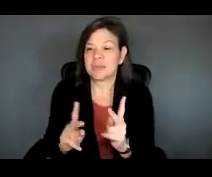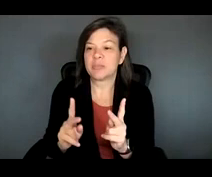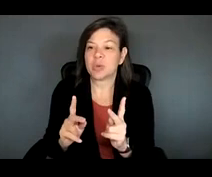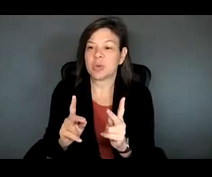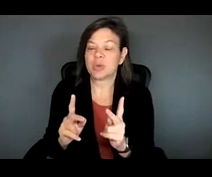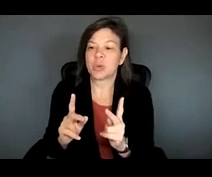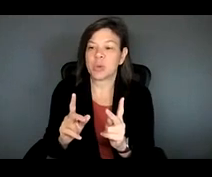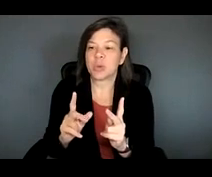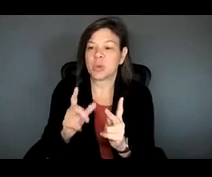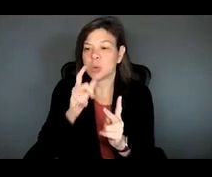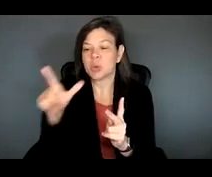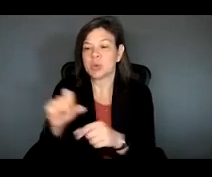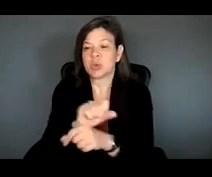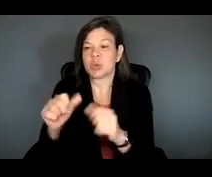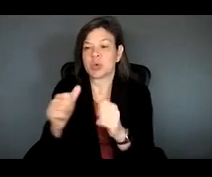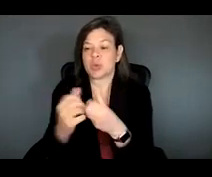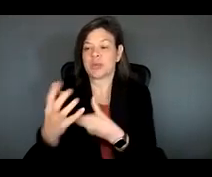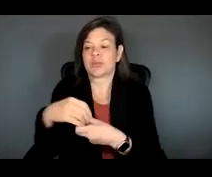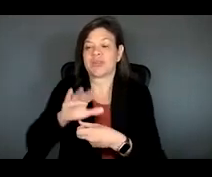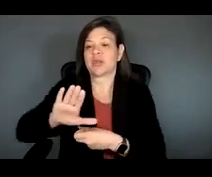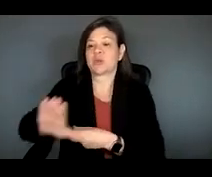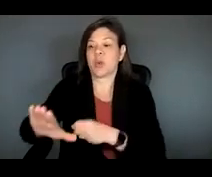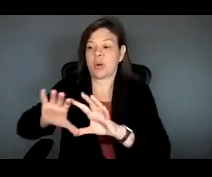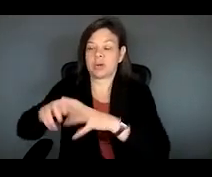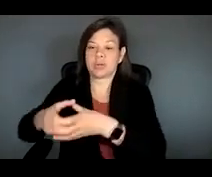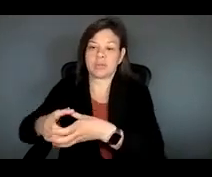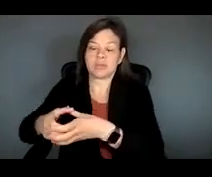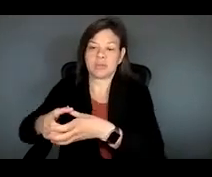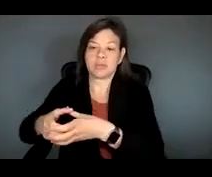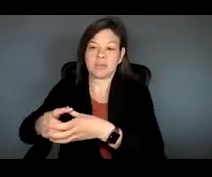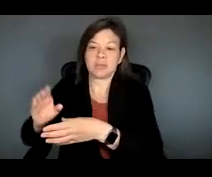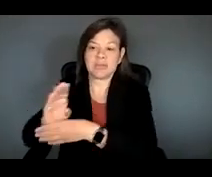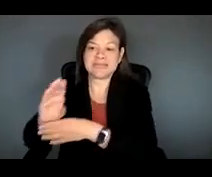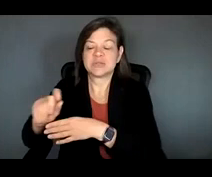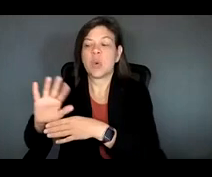that you may work with within your own institution or possibly a network.